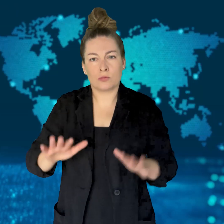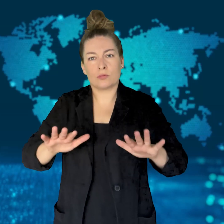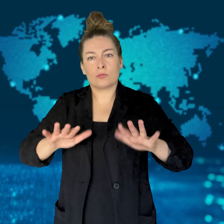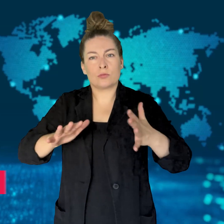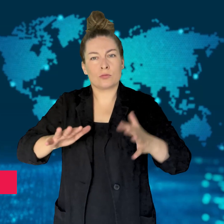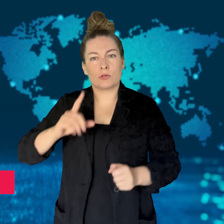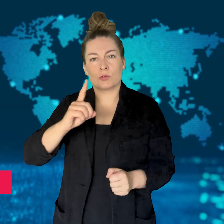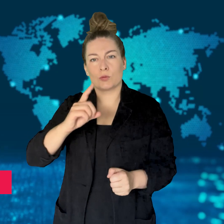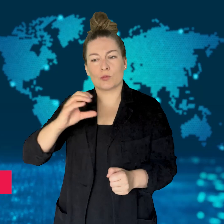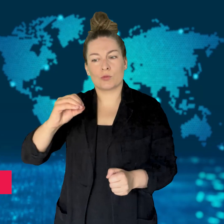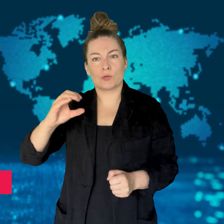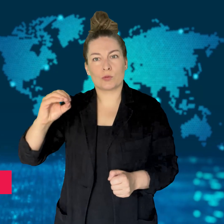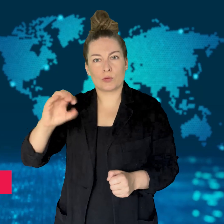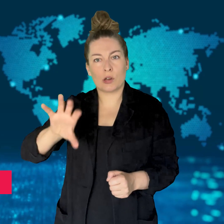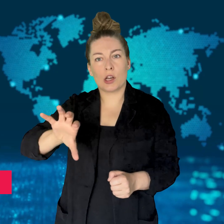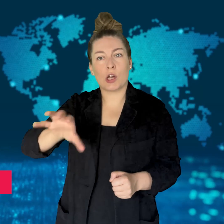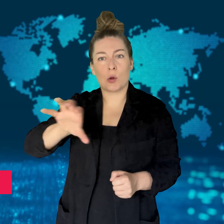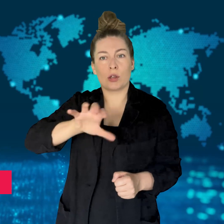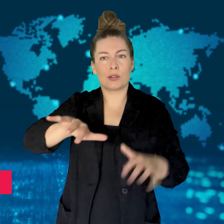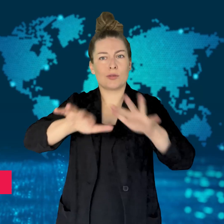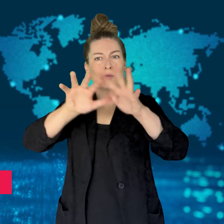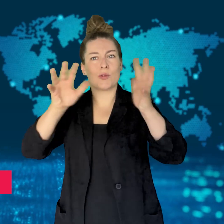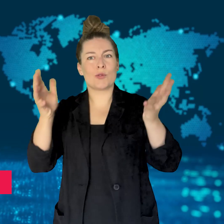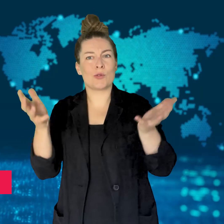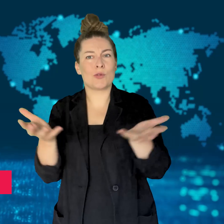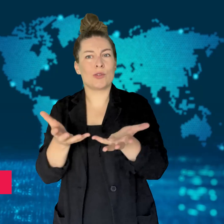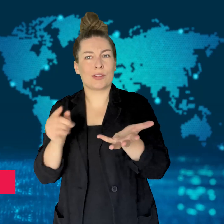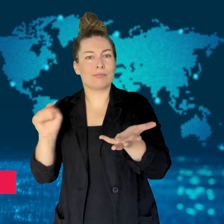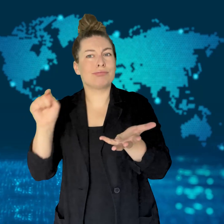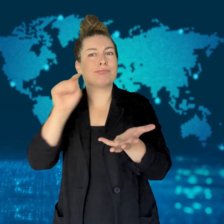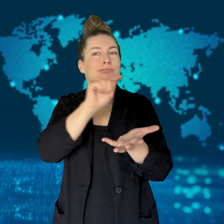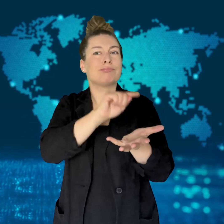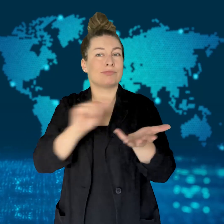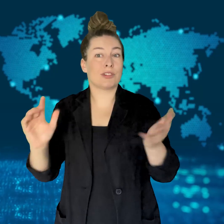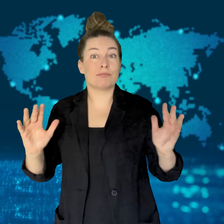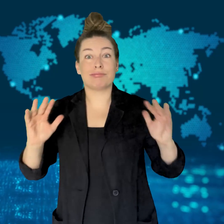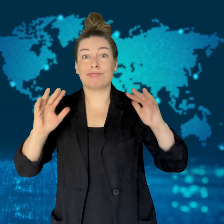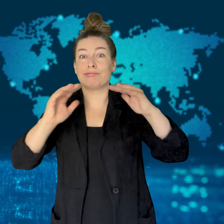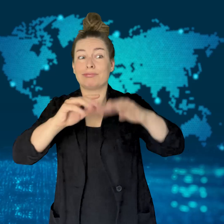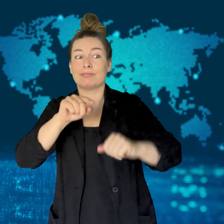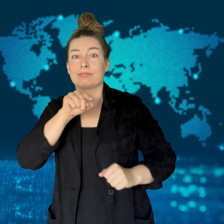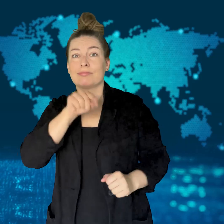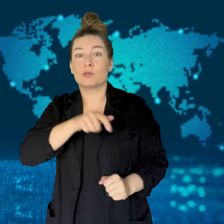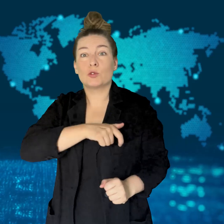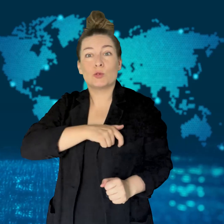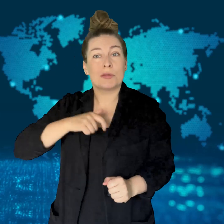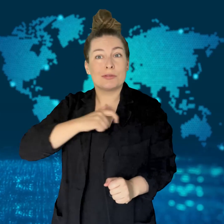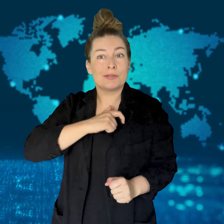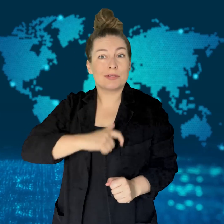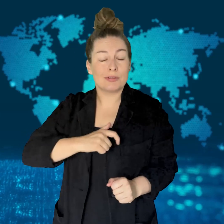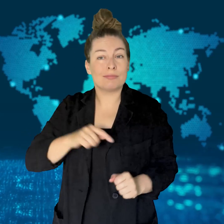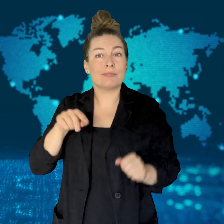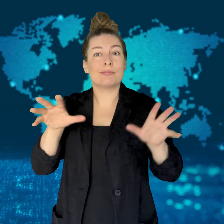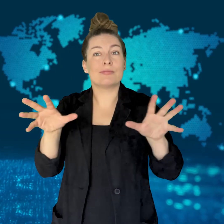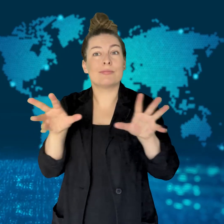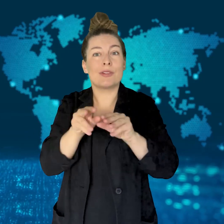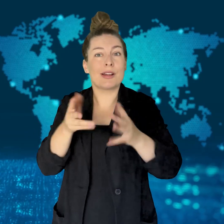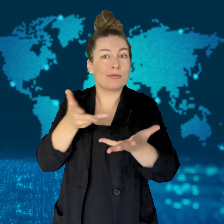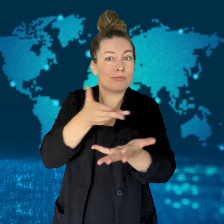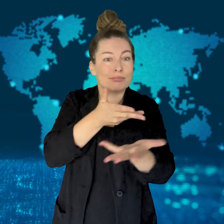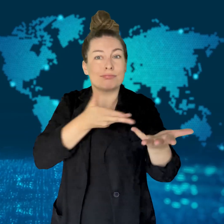[MONIKA]: Approximately 100 countries met in Switzerland for